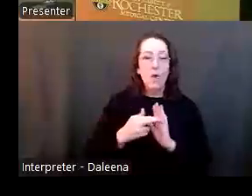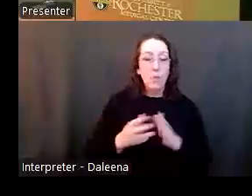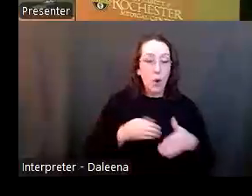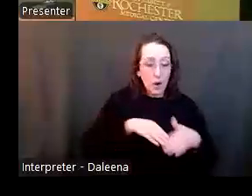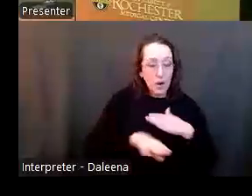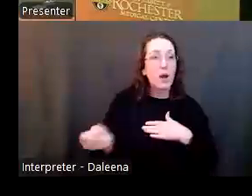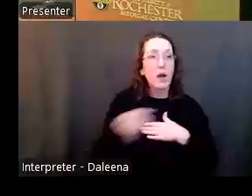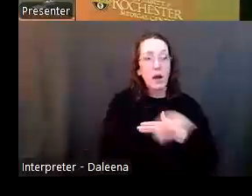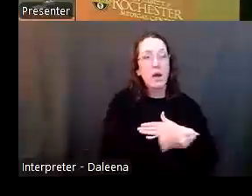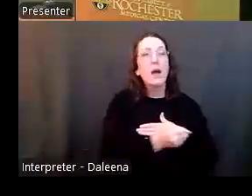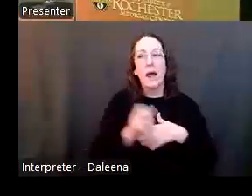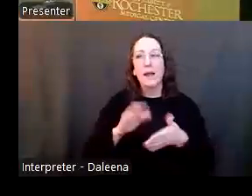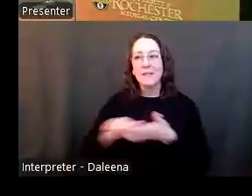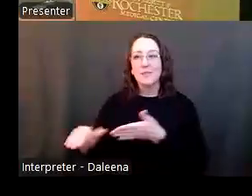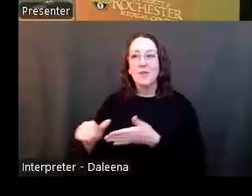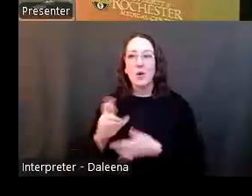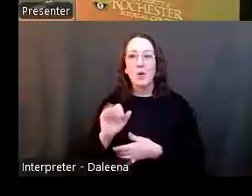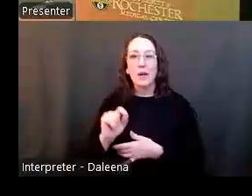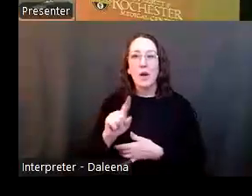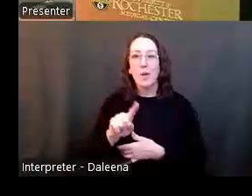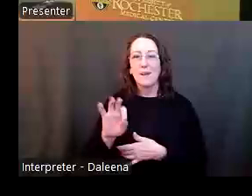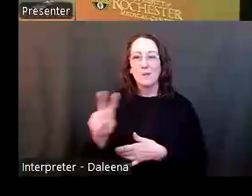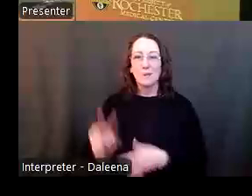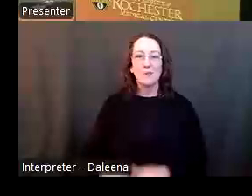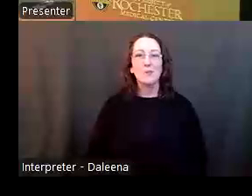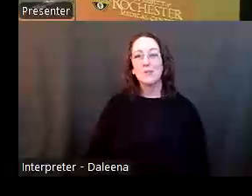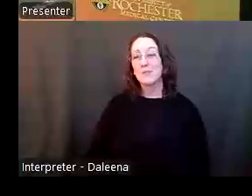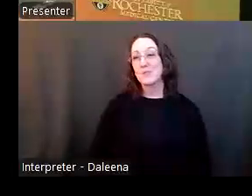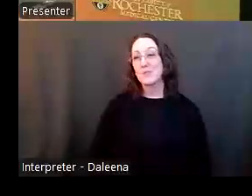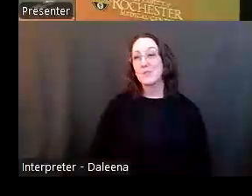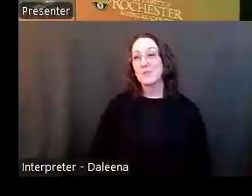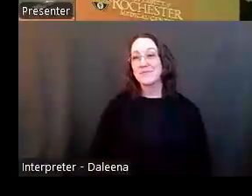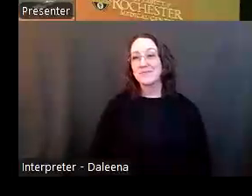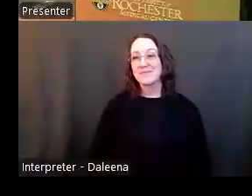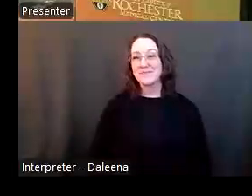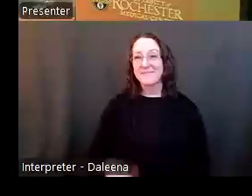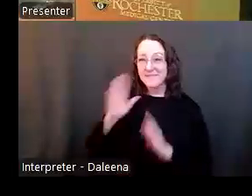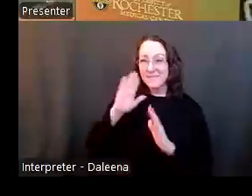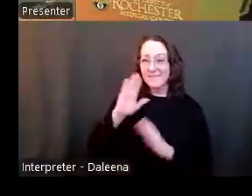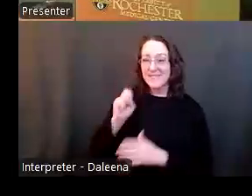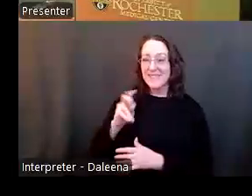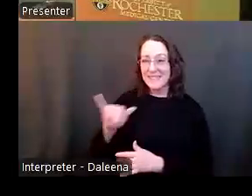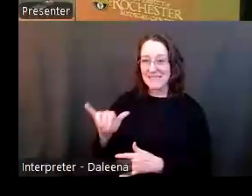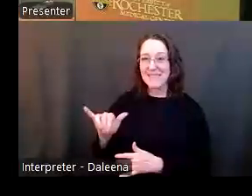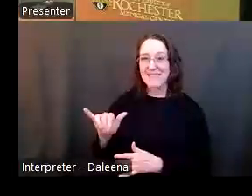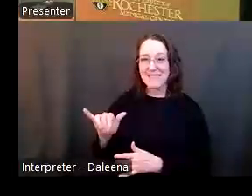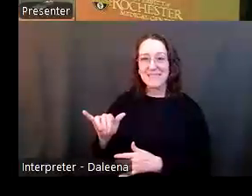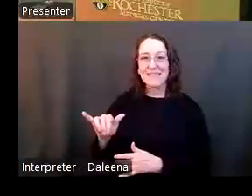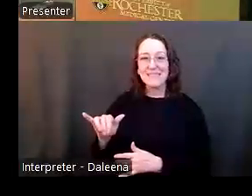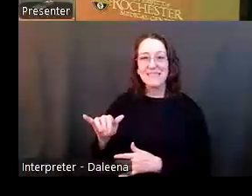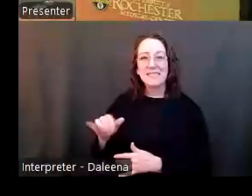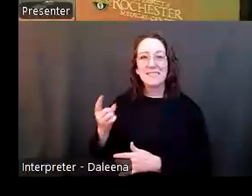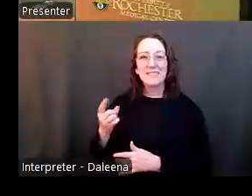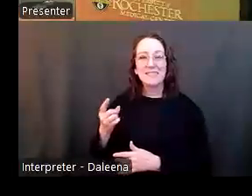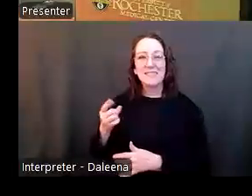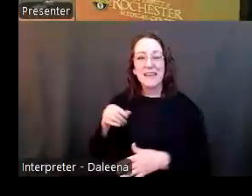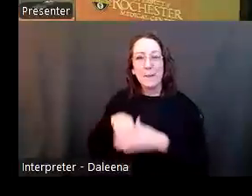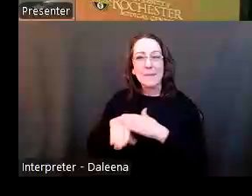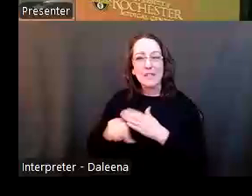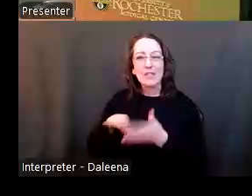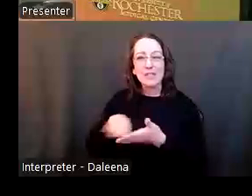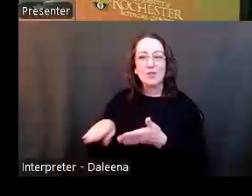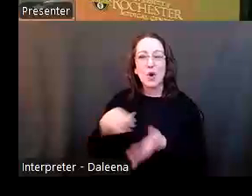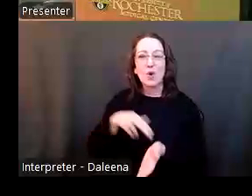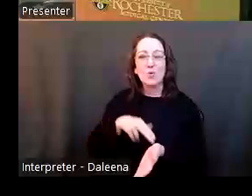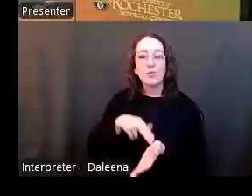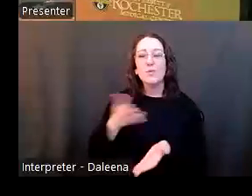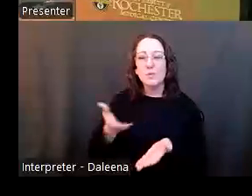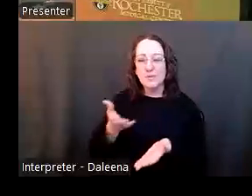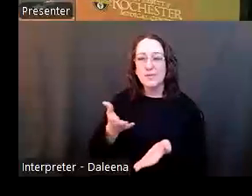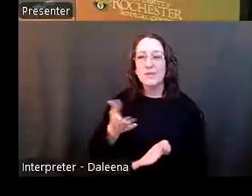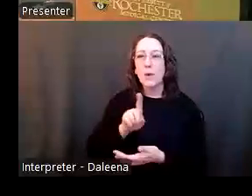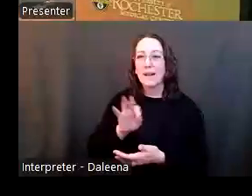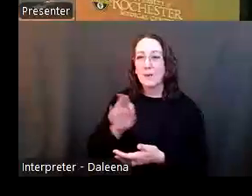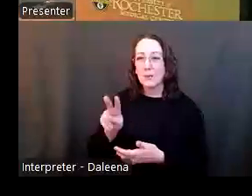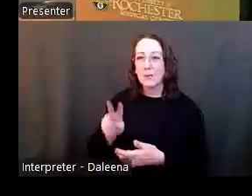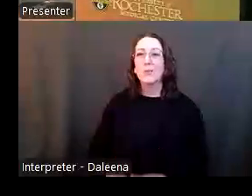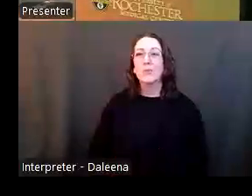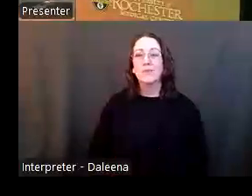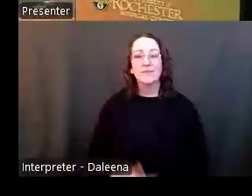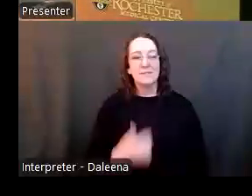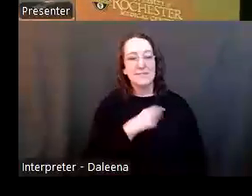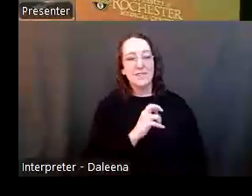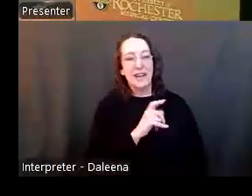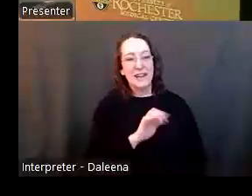192 hello I'm Stacy I am one of the admission and discharge nurses on 192 and I'm Jackie Michael and